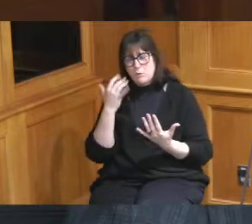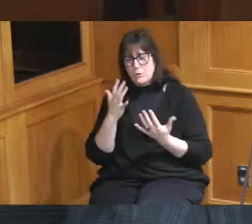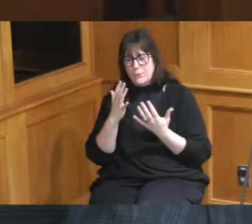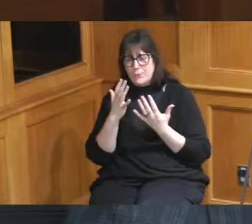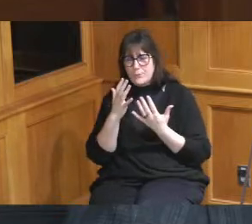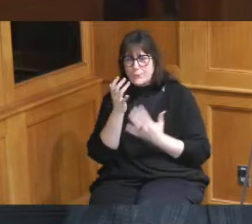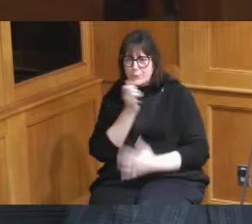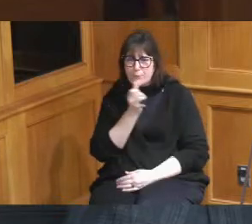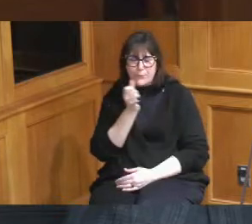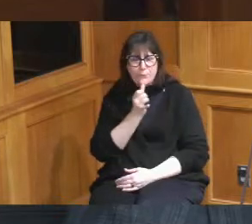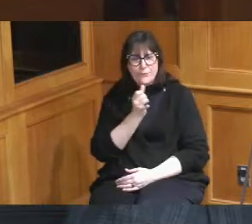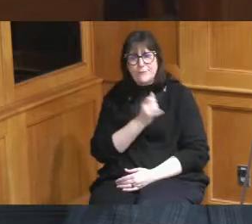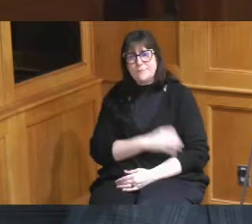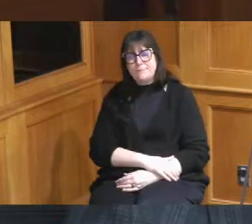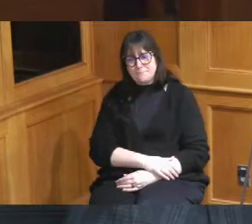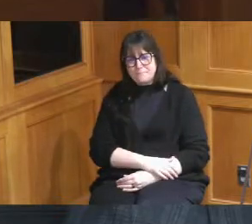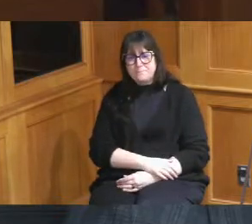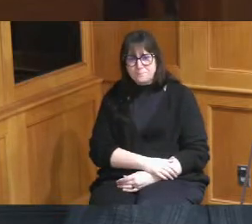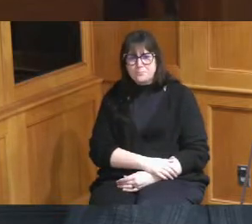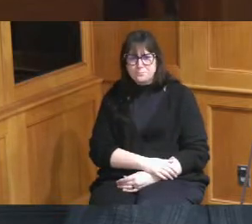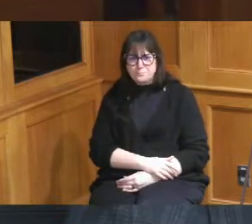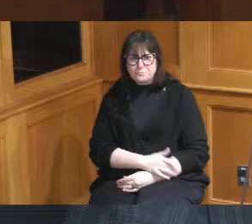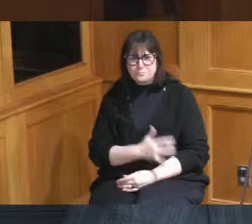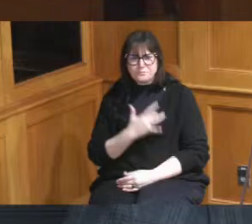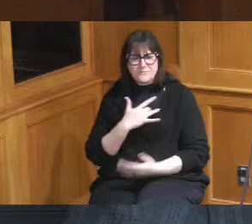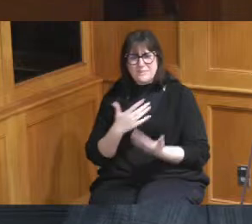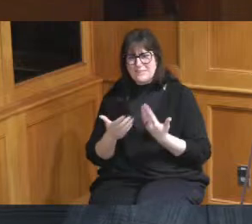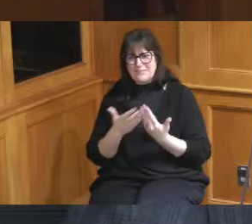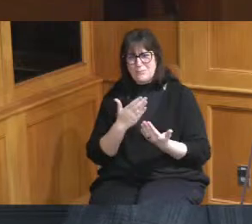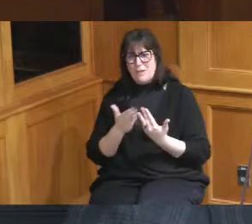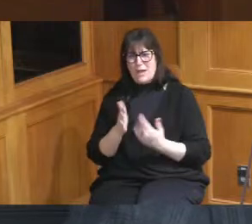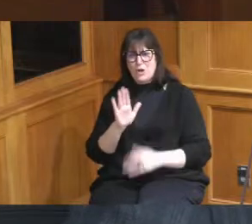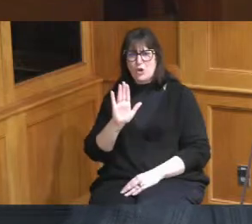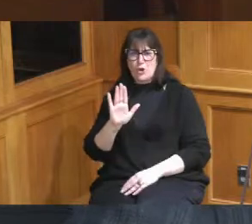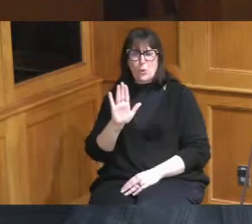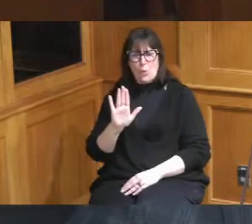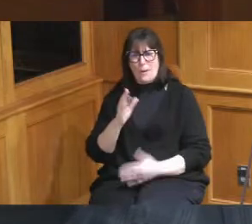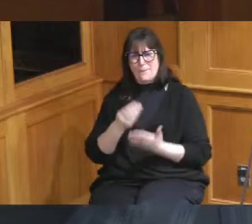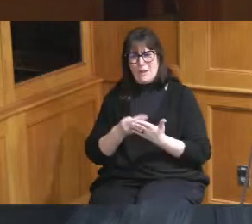Southern California and it doesn't matter your income when they come in and take your whole